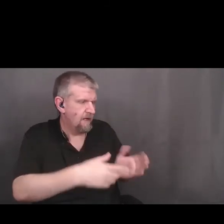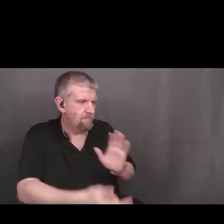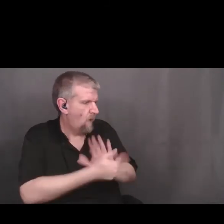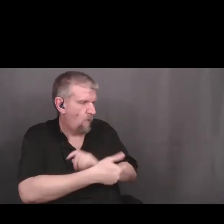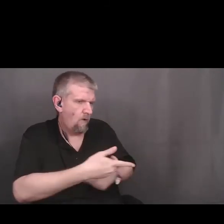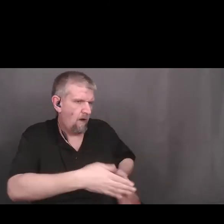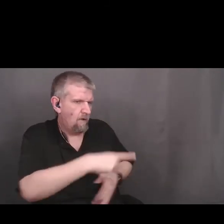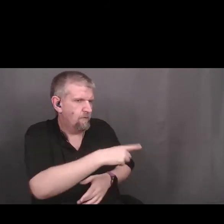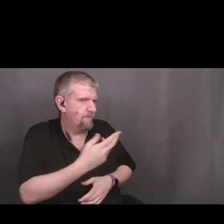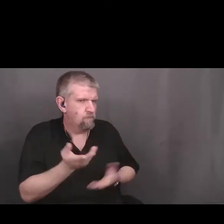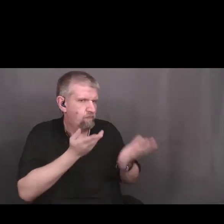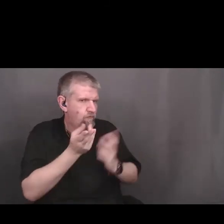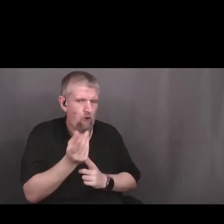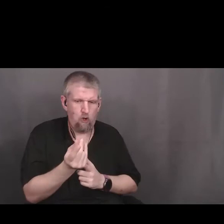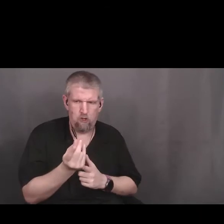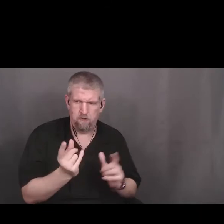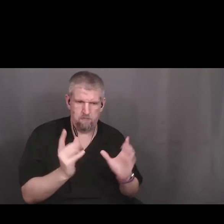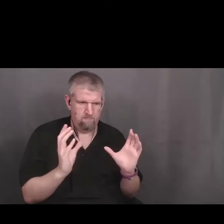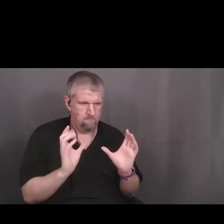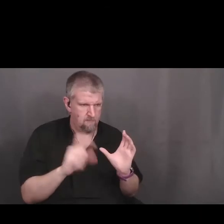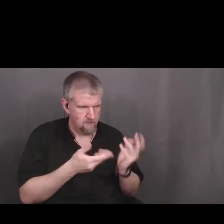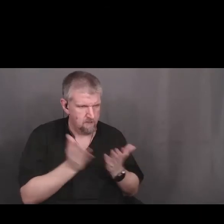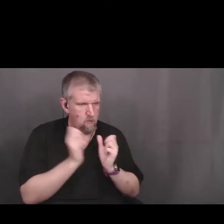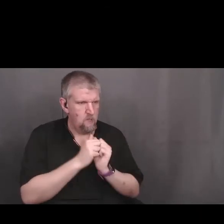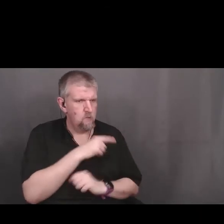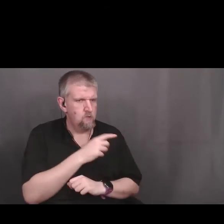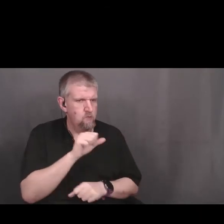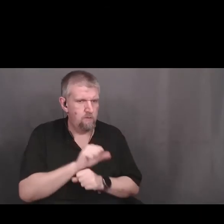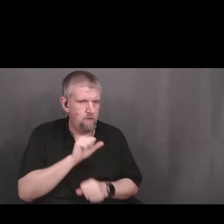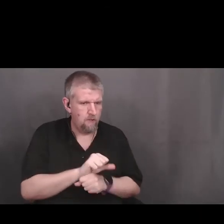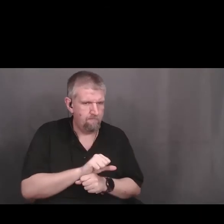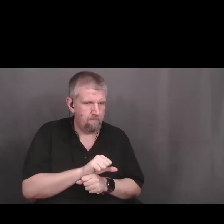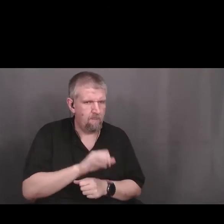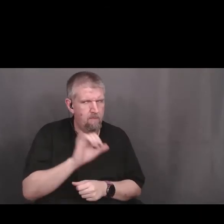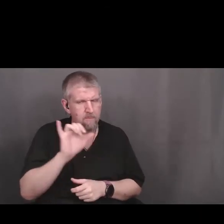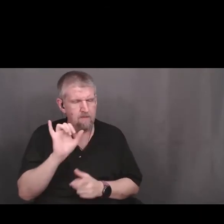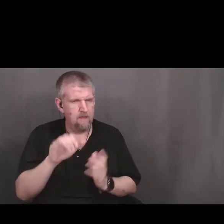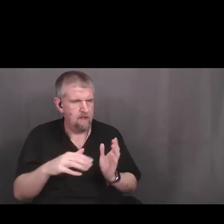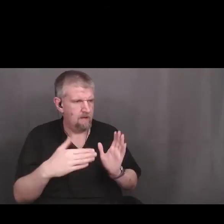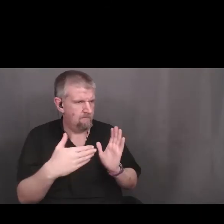that you have to take with you to work, that's something we can assist with,